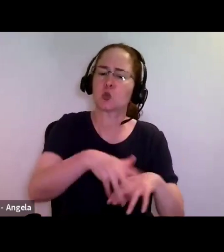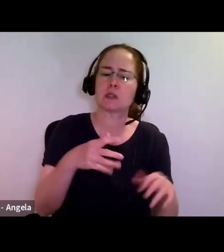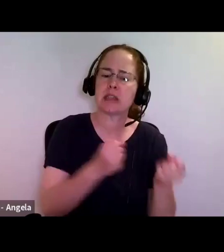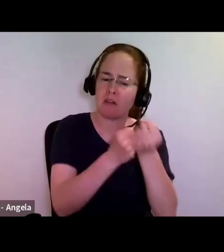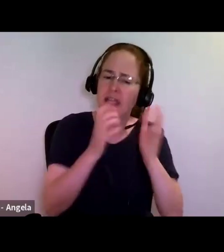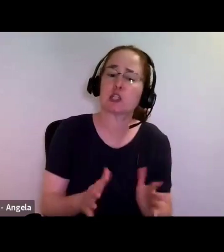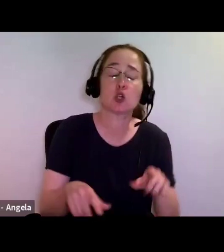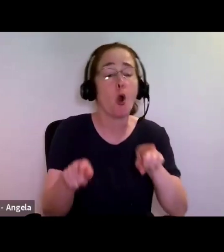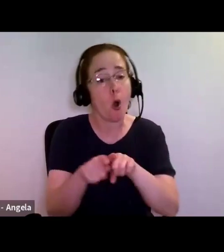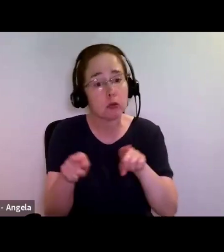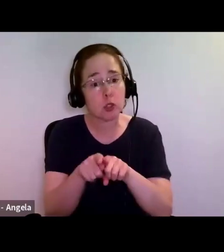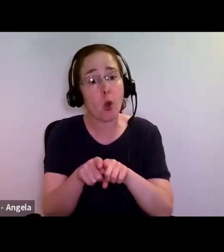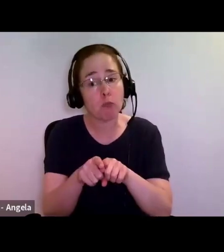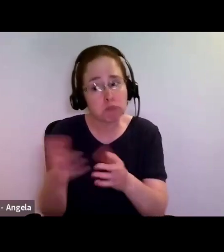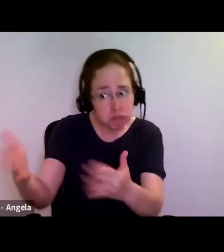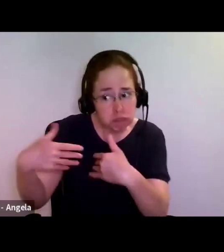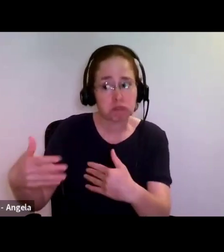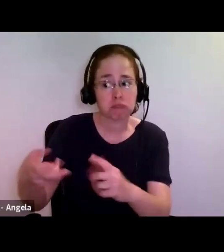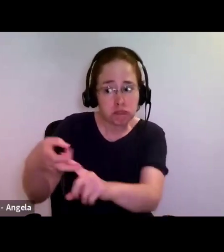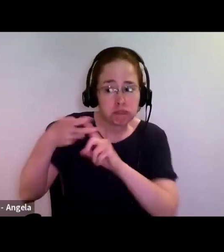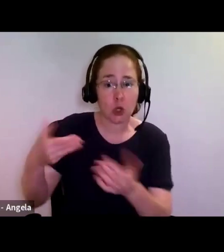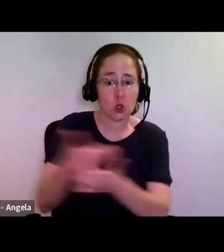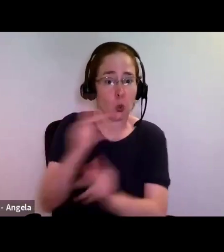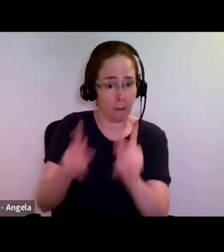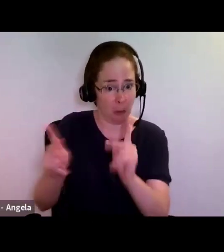also want it to bring in new people into grassroots advocacy,